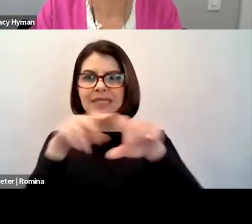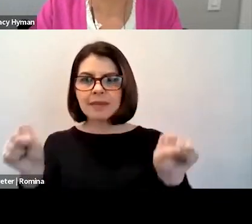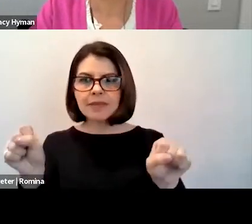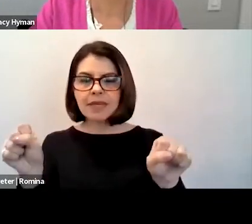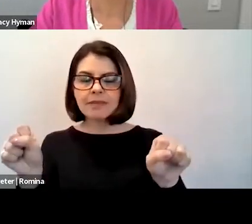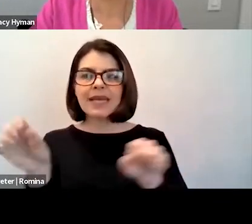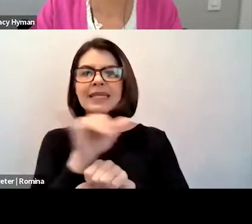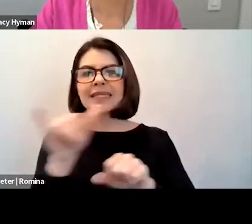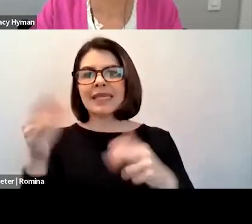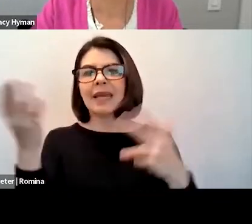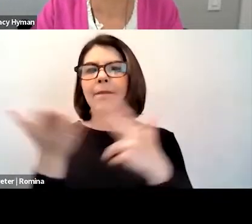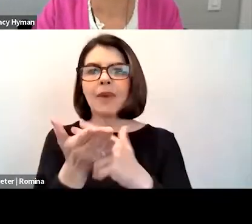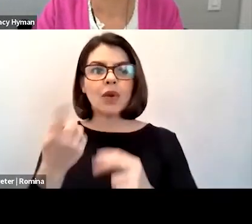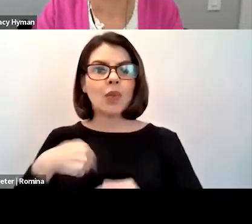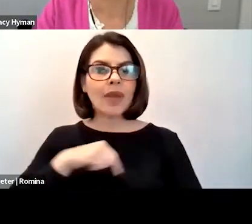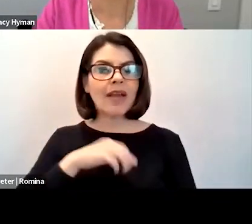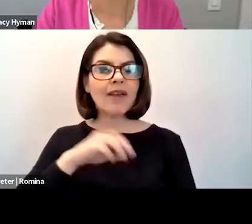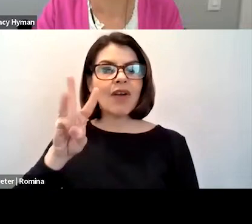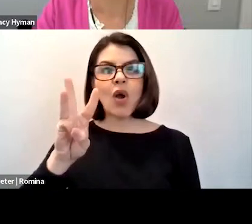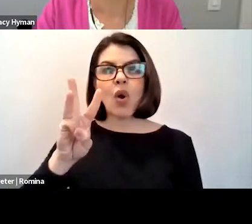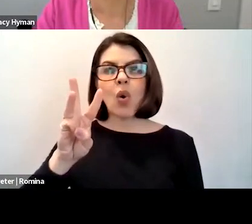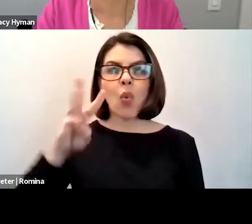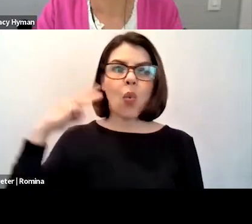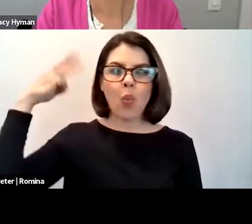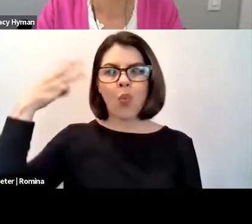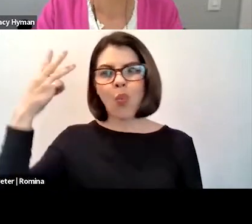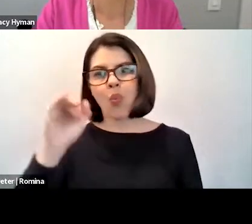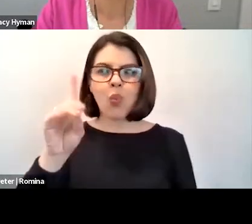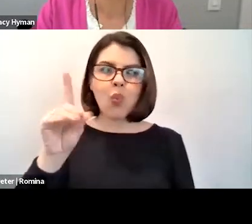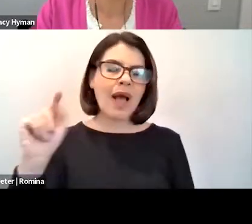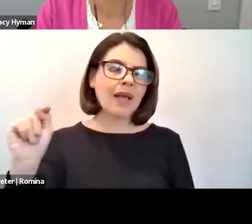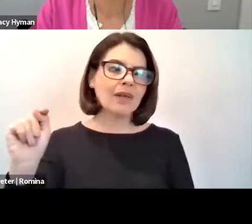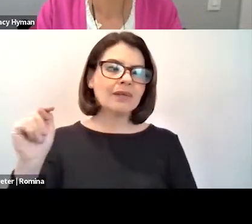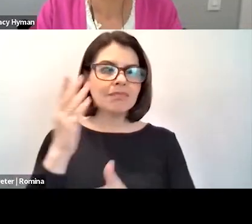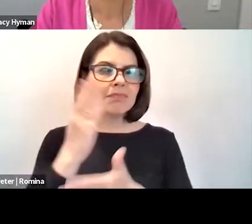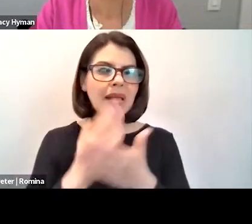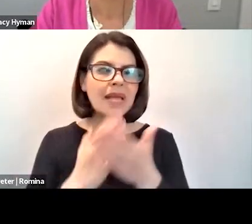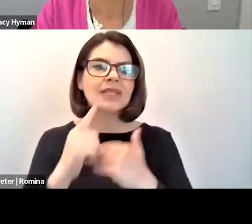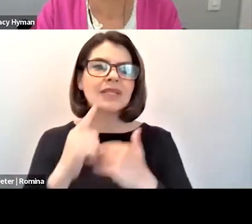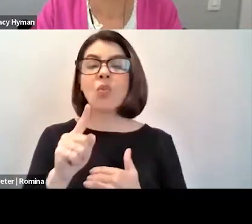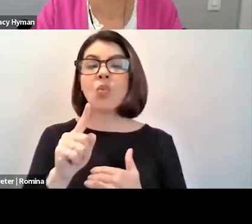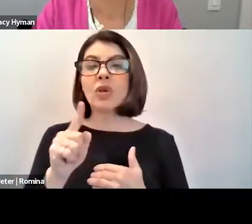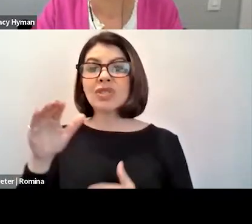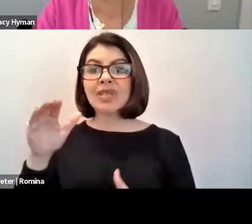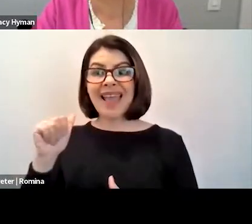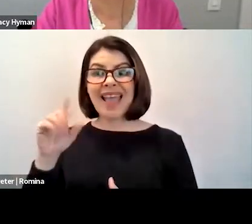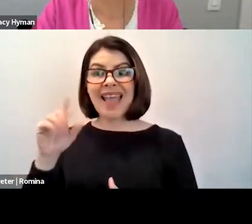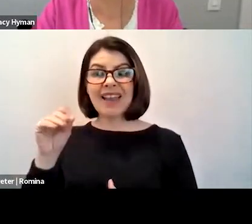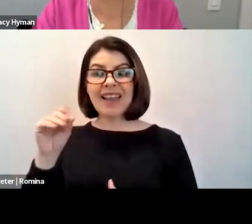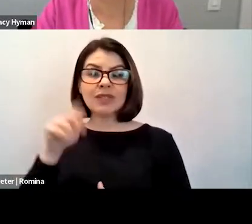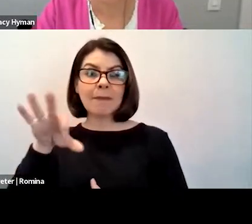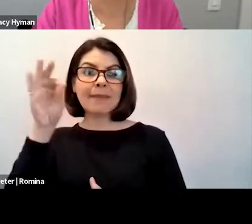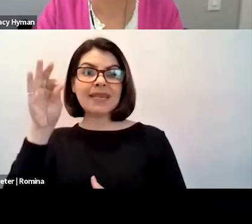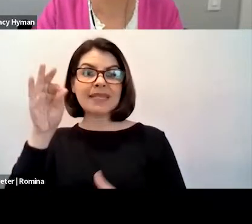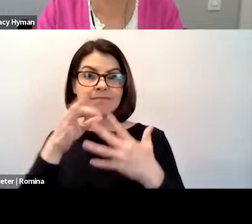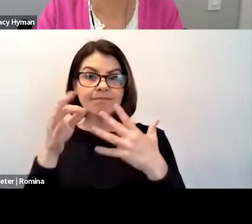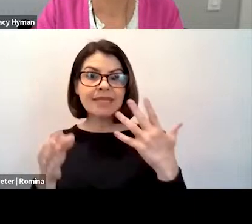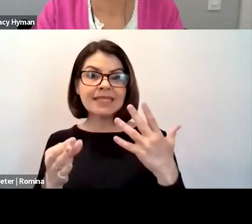We have Wild Spot which is when a advertiser picks and chooses the markets or the cities that they want to air in.